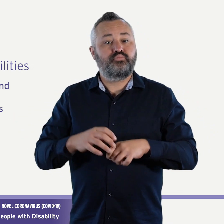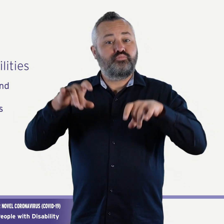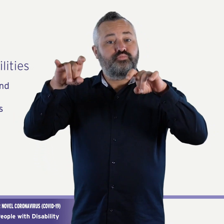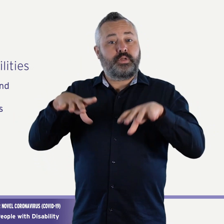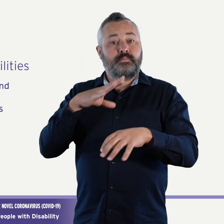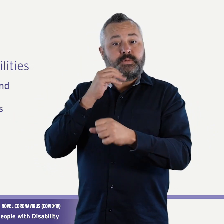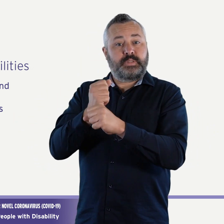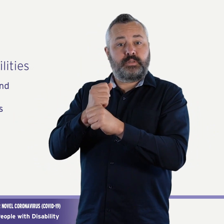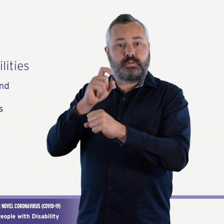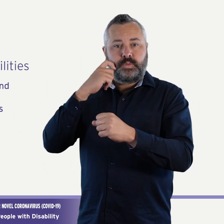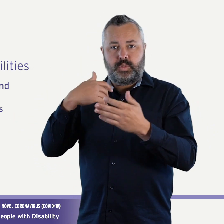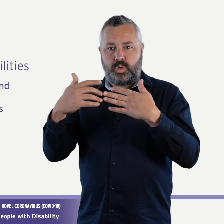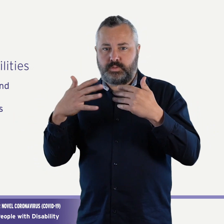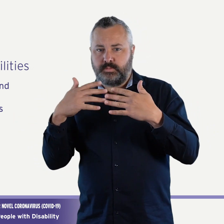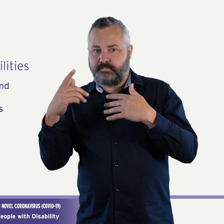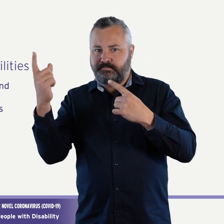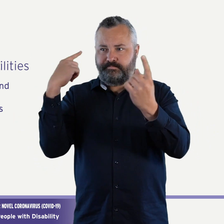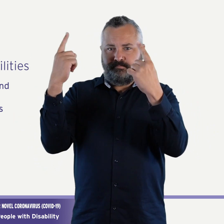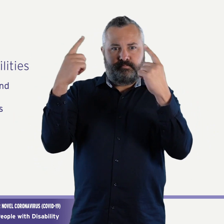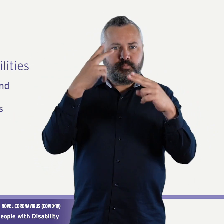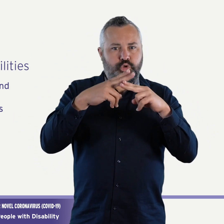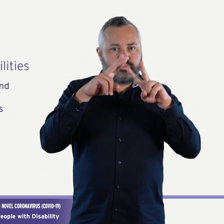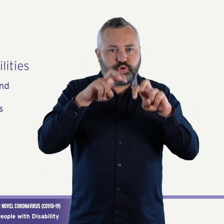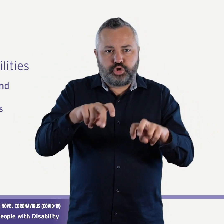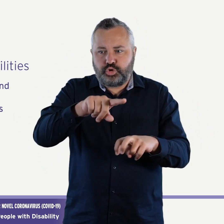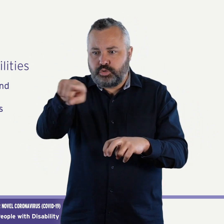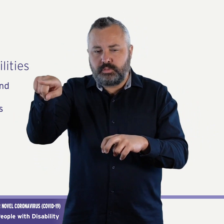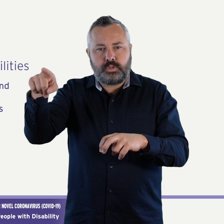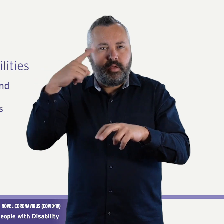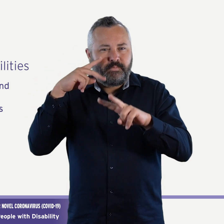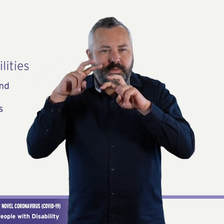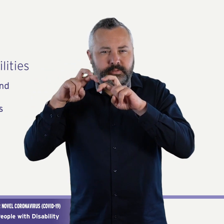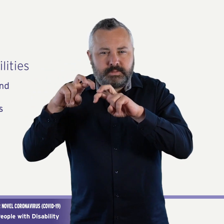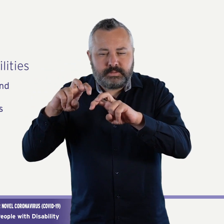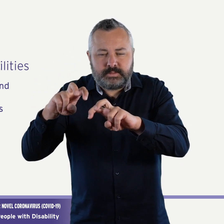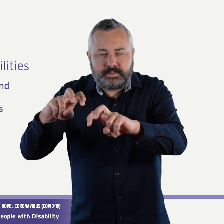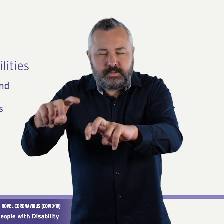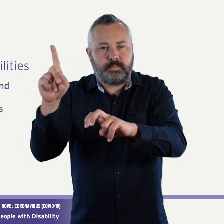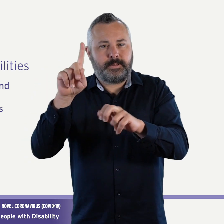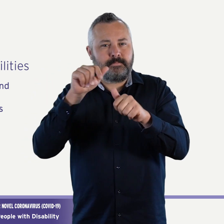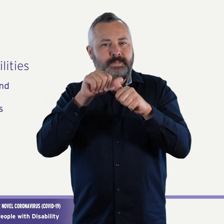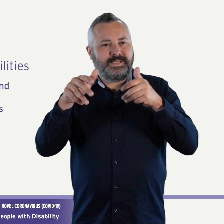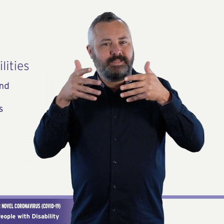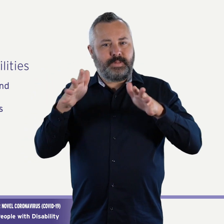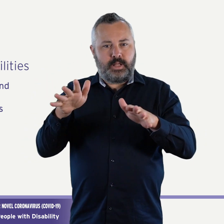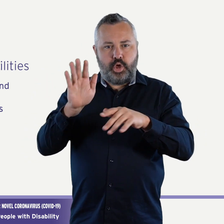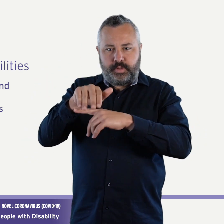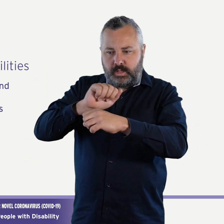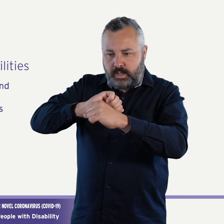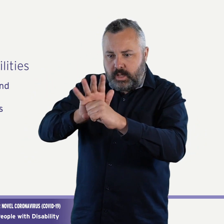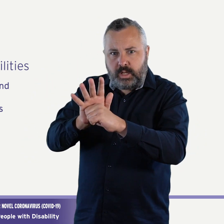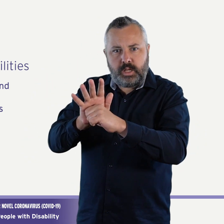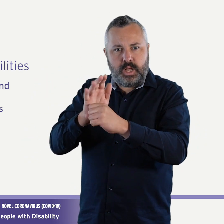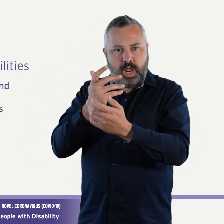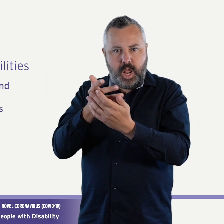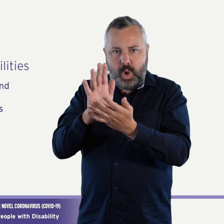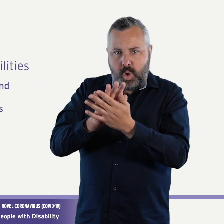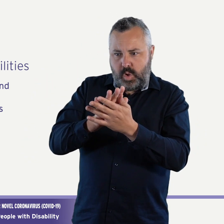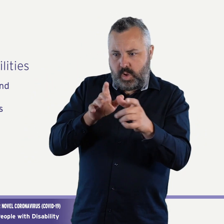The Australian Government will commission research on the effectiveness and impact of public health measures